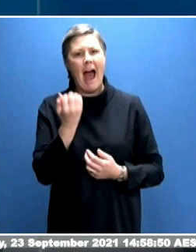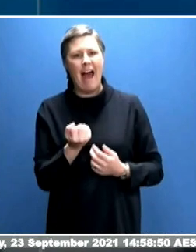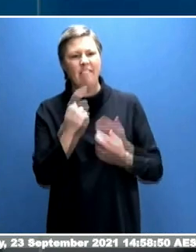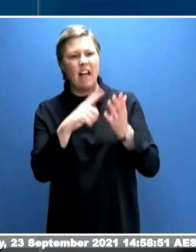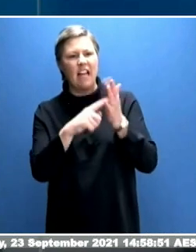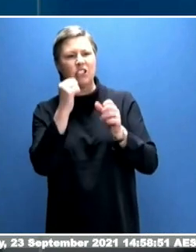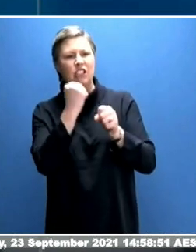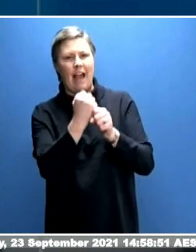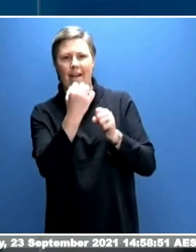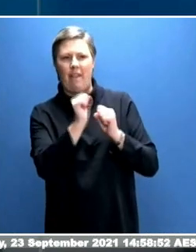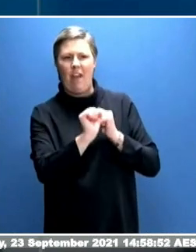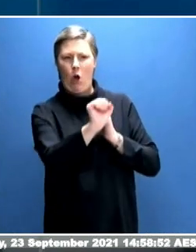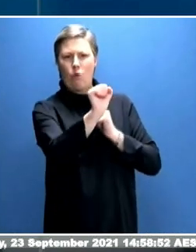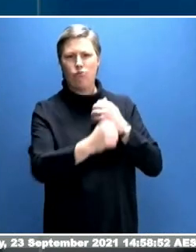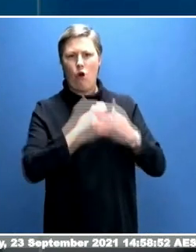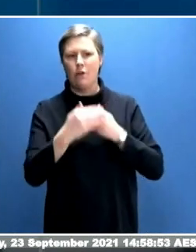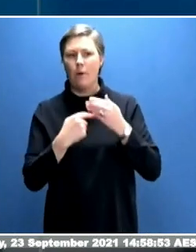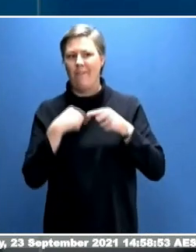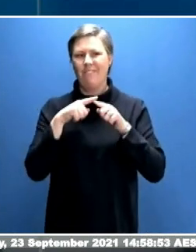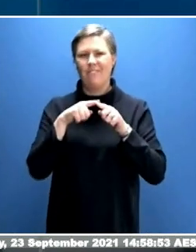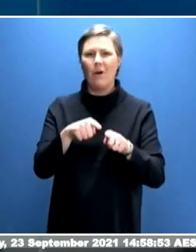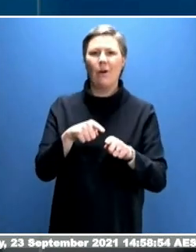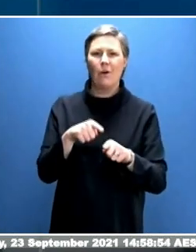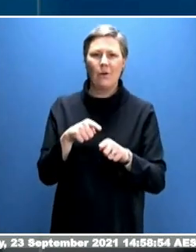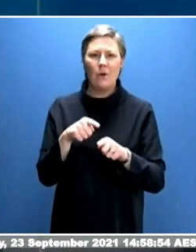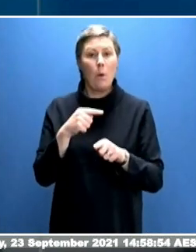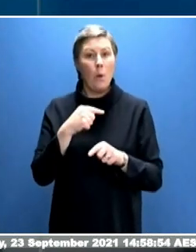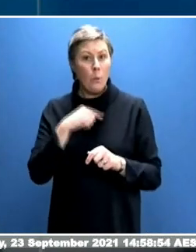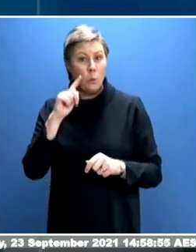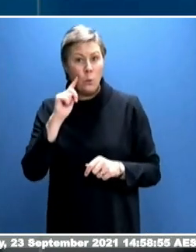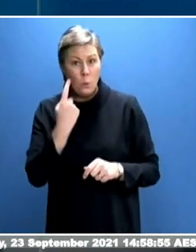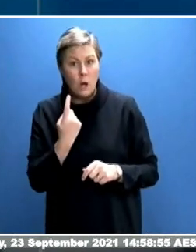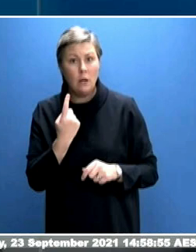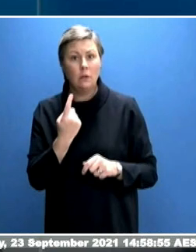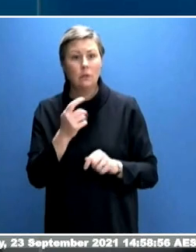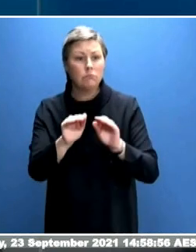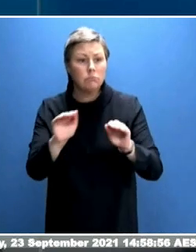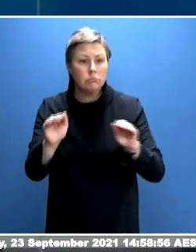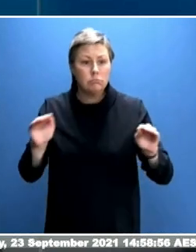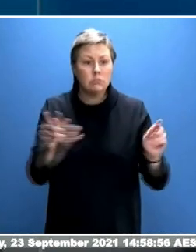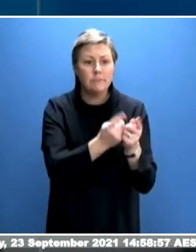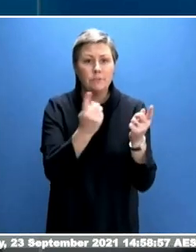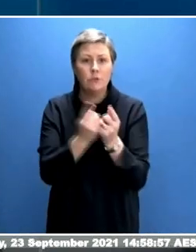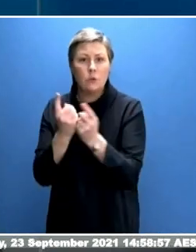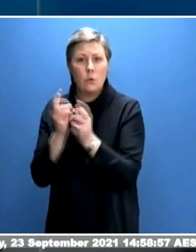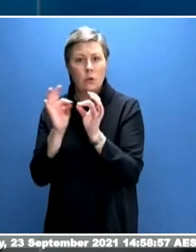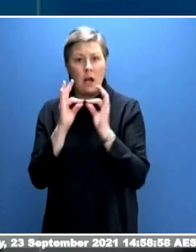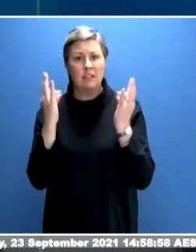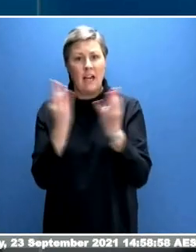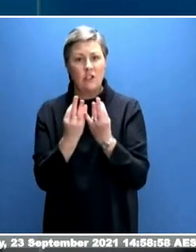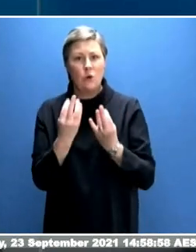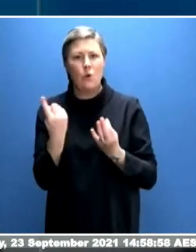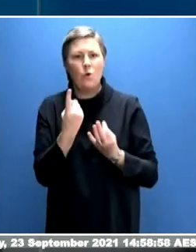We would absolutely be going out to all of the agencies we intersect with,